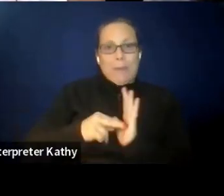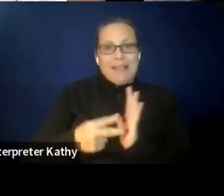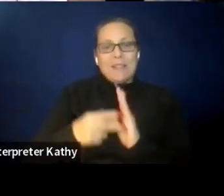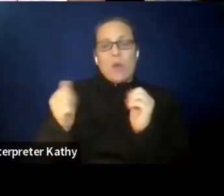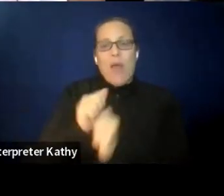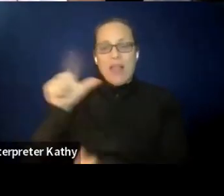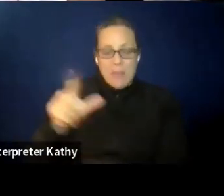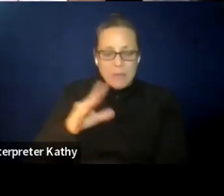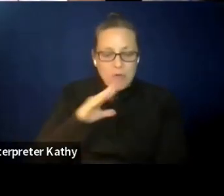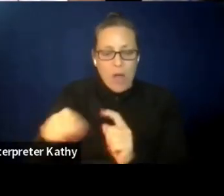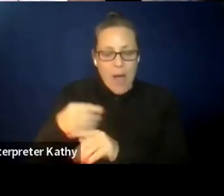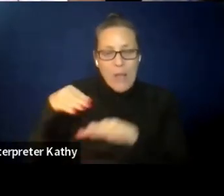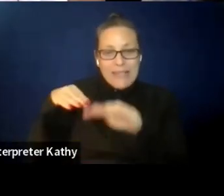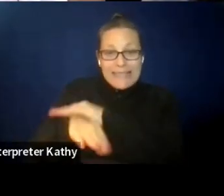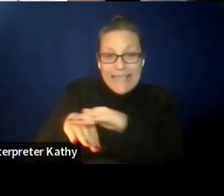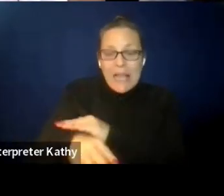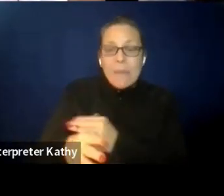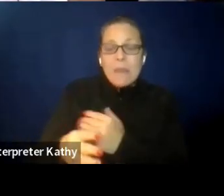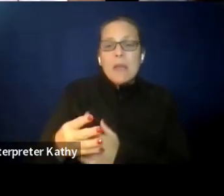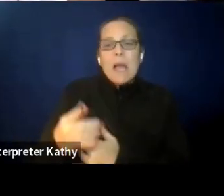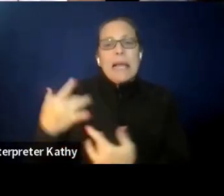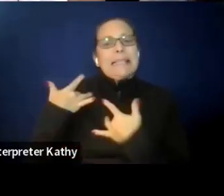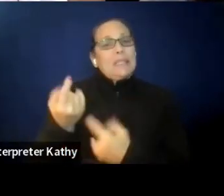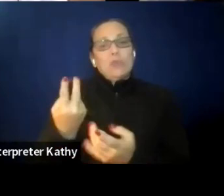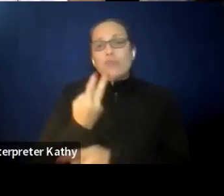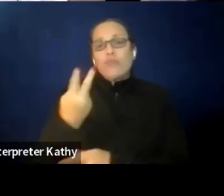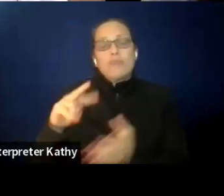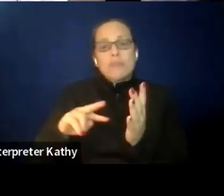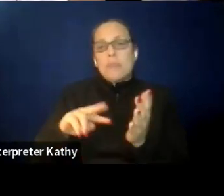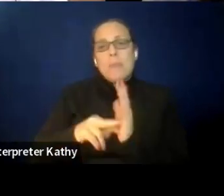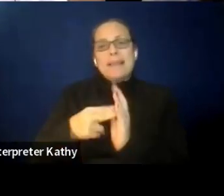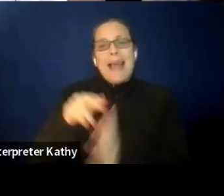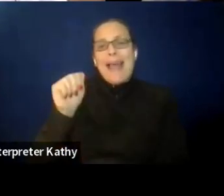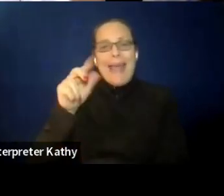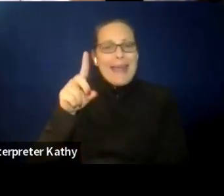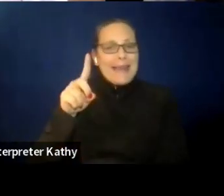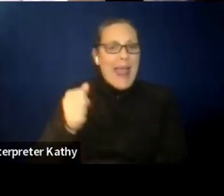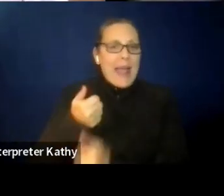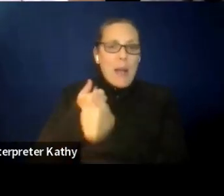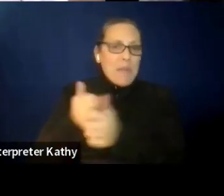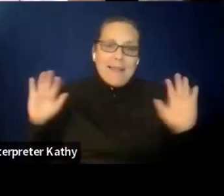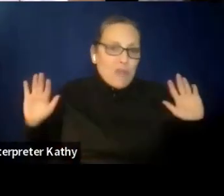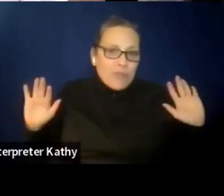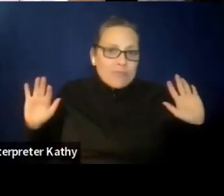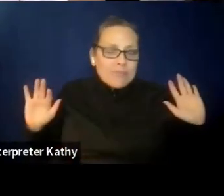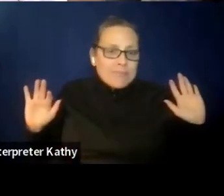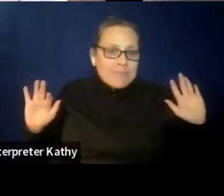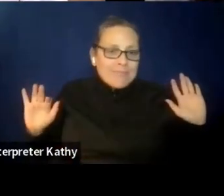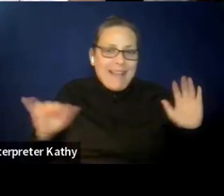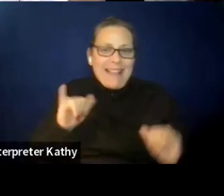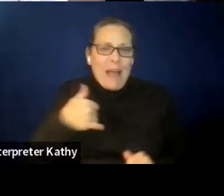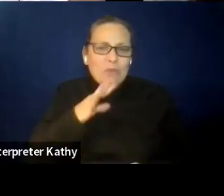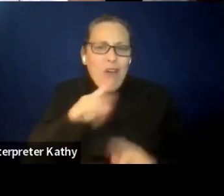compliance but really what disability inclusion means in libraries when we talk about accessibility. It usually